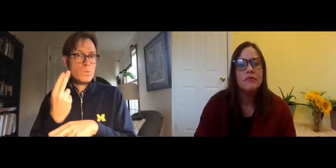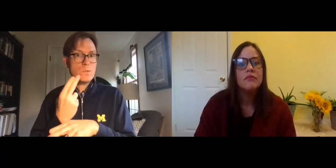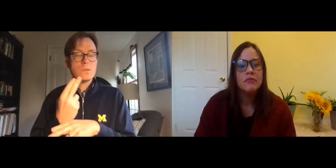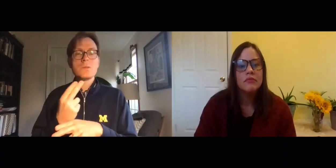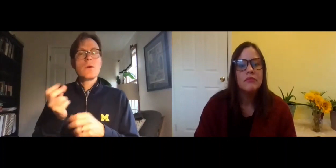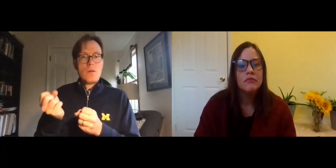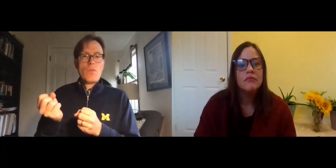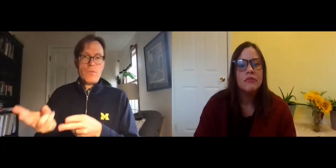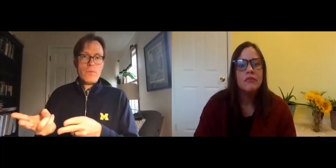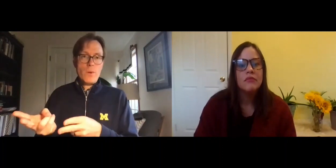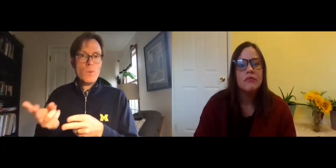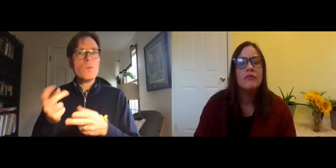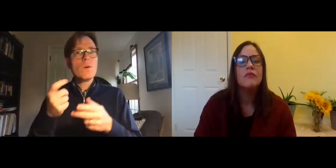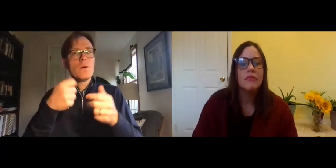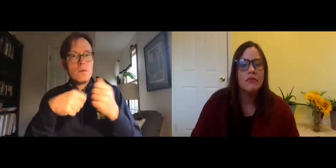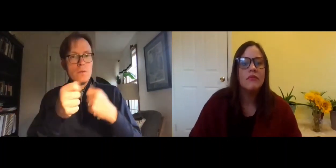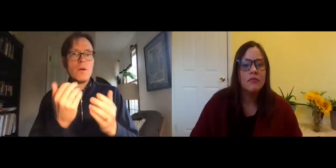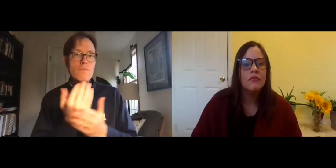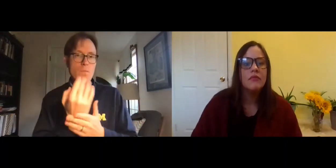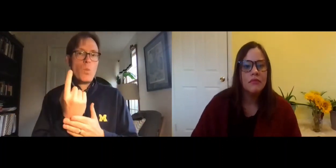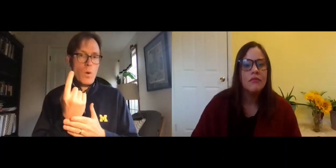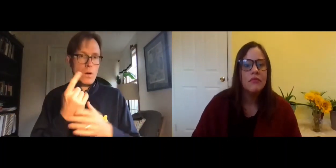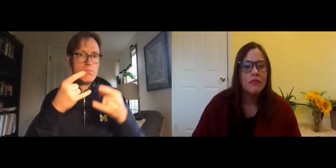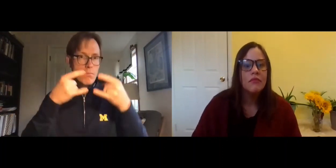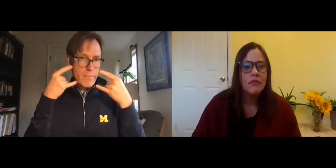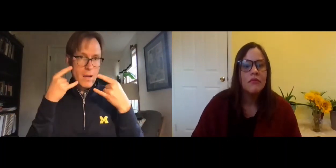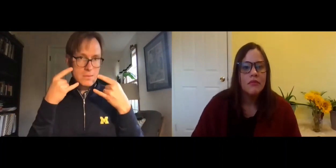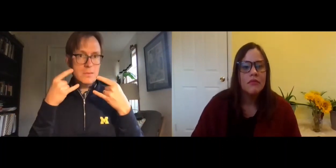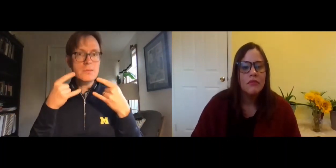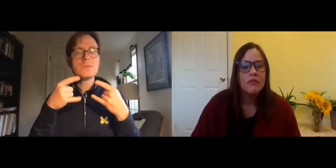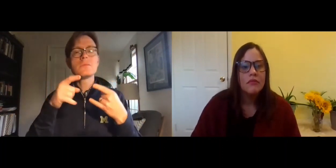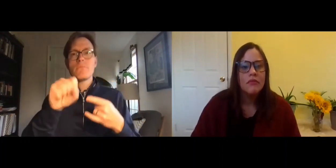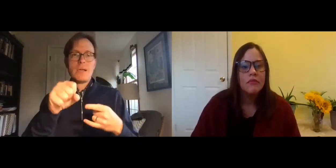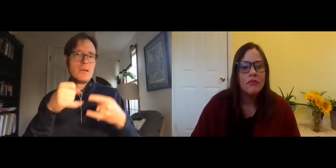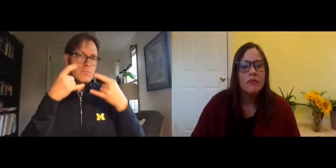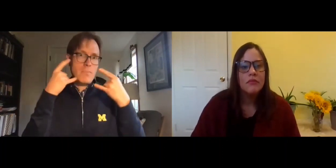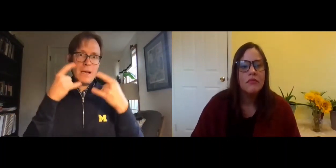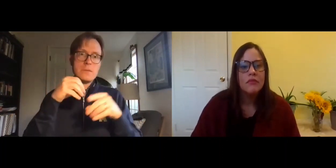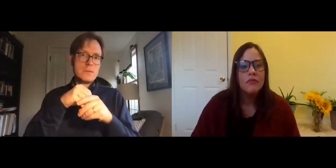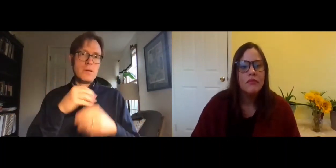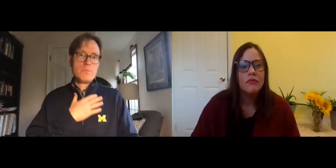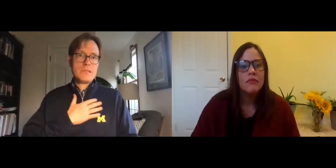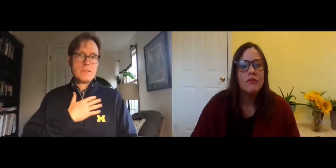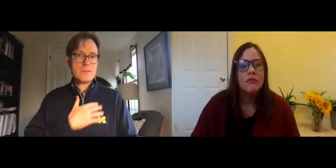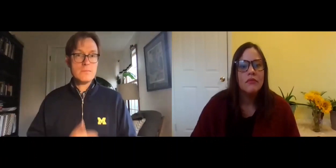If it's a onetime use only mask, make sure you're only using it that one time and then disposing of it.